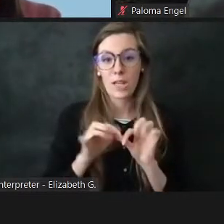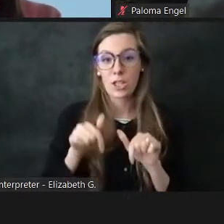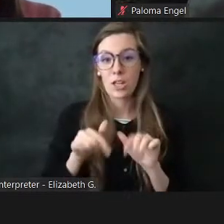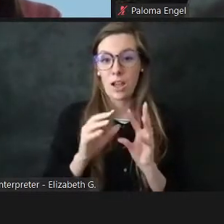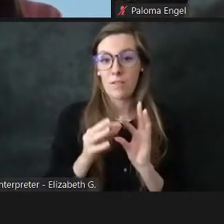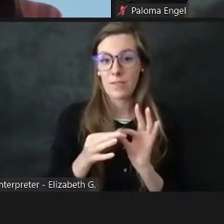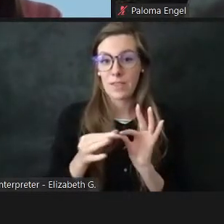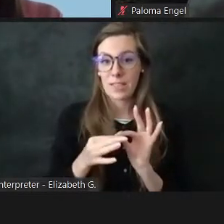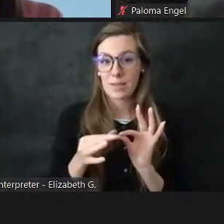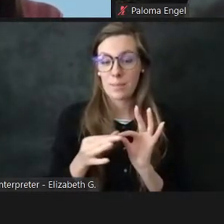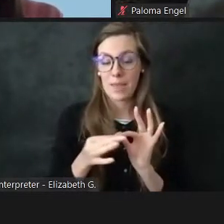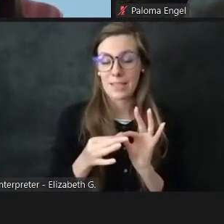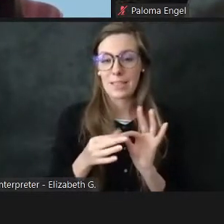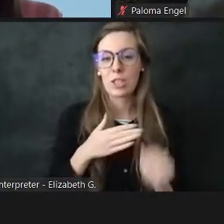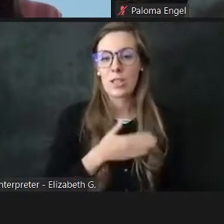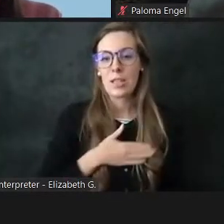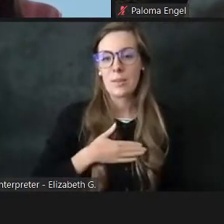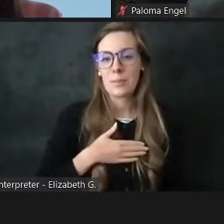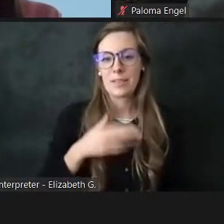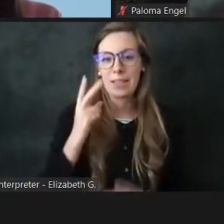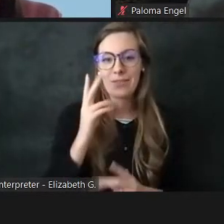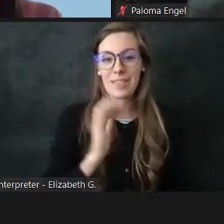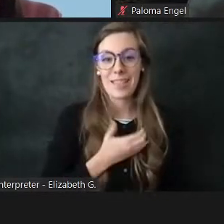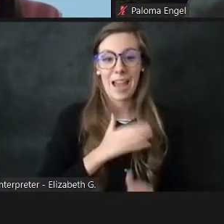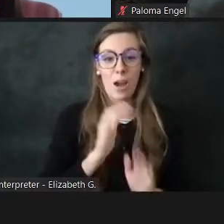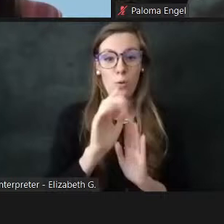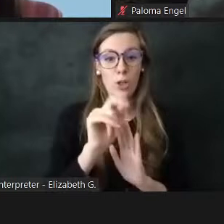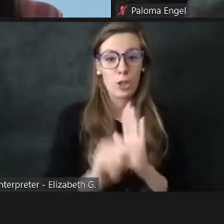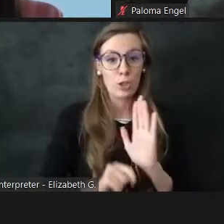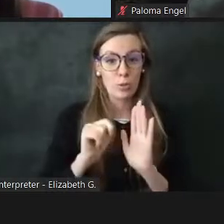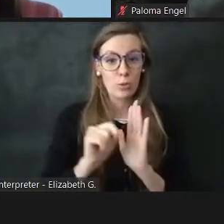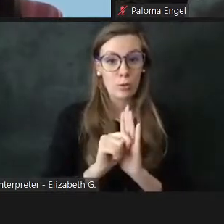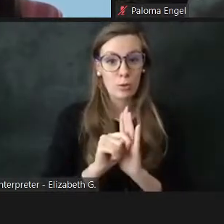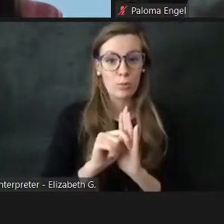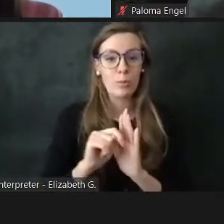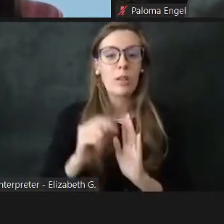County of Sonoma's YouTube channel where we will be live streaming in English. Thank you.